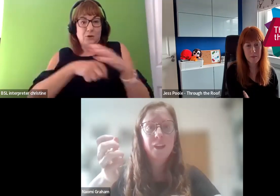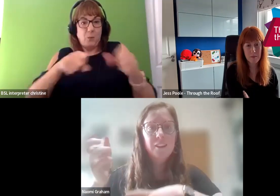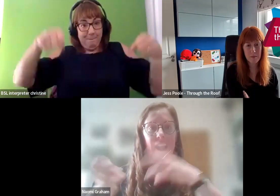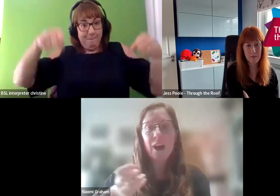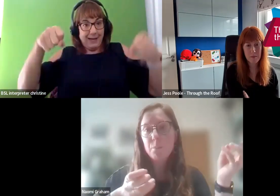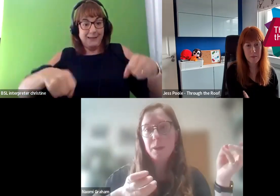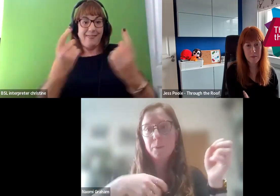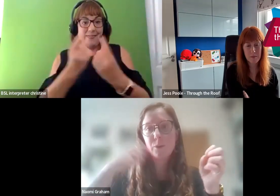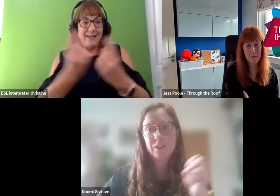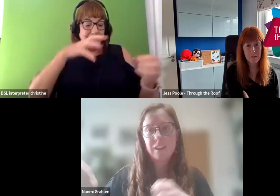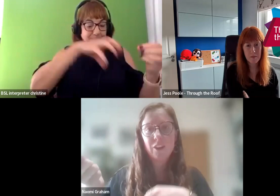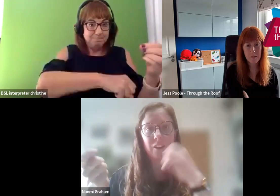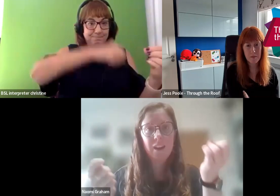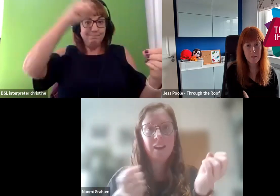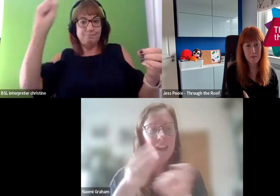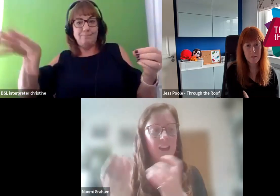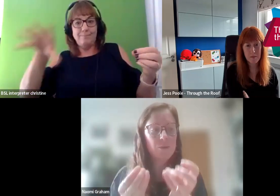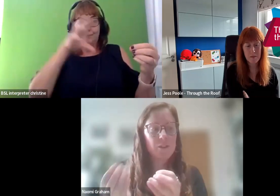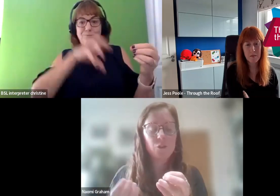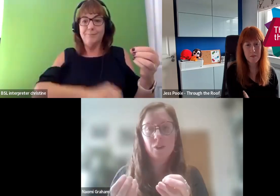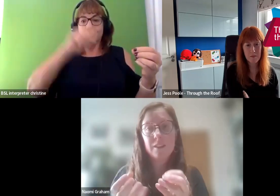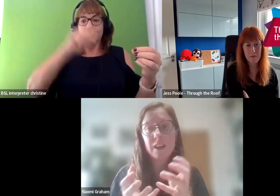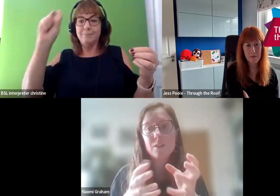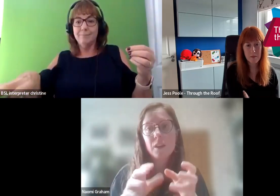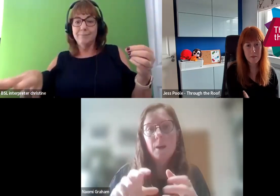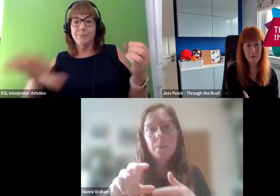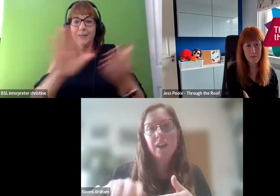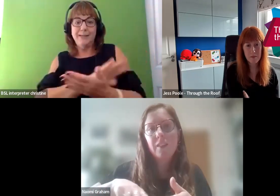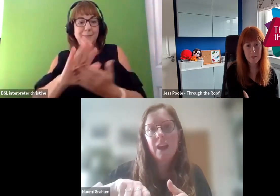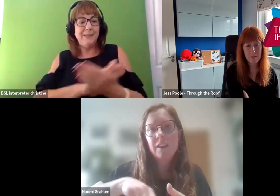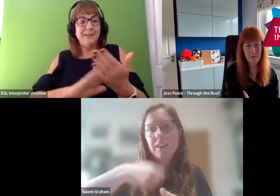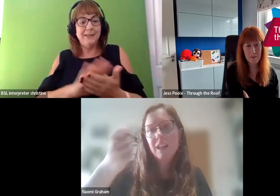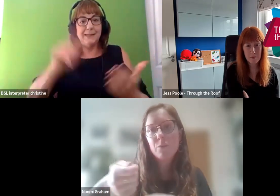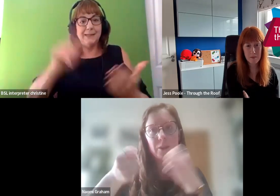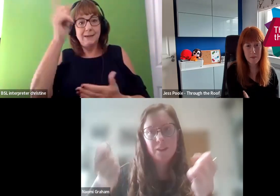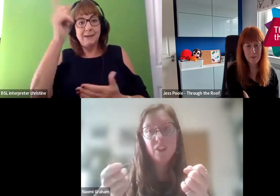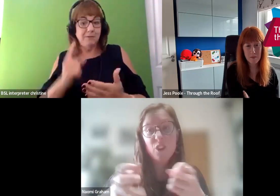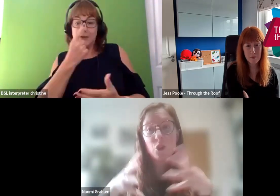to help people to look at and engage with the stories. I can then give them something to touch,